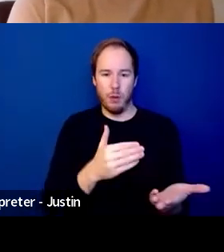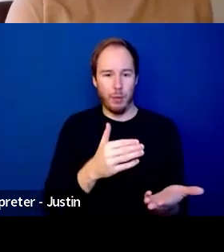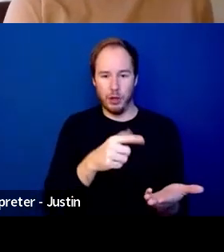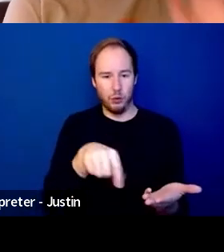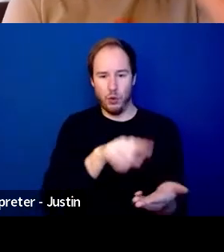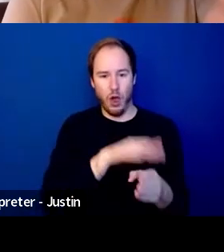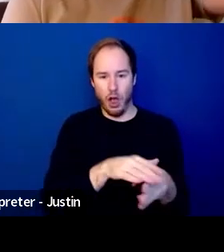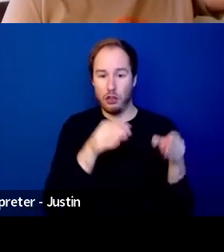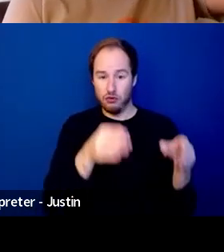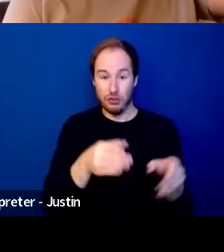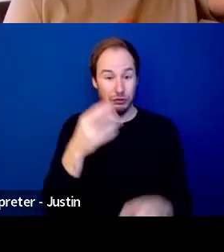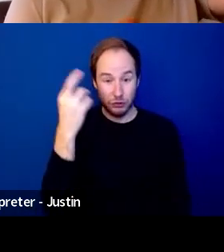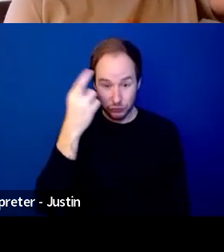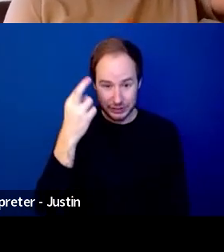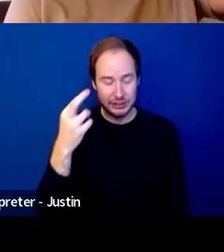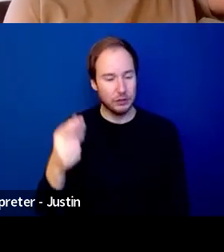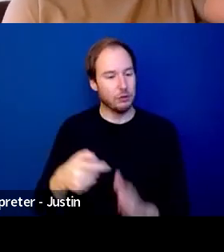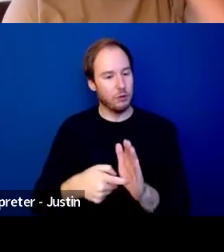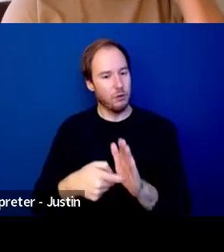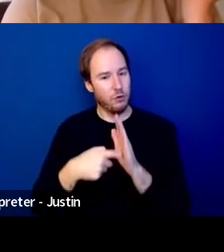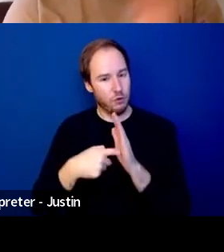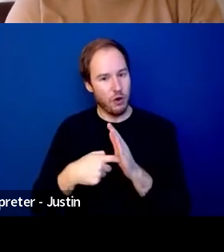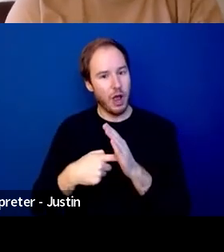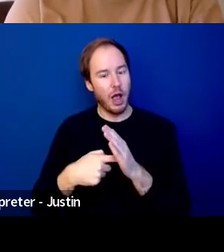because they require blood levels